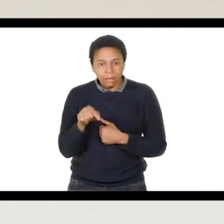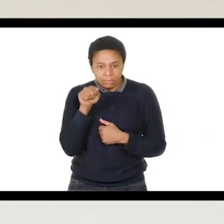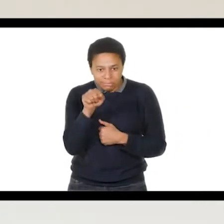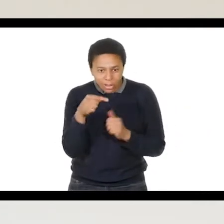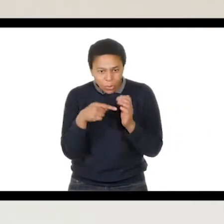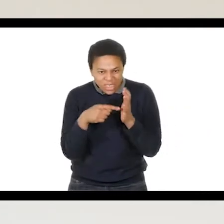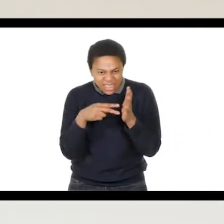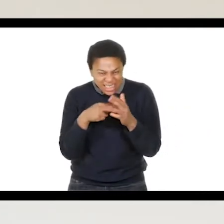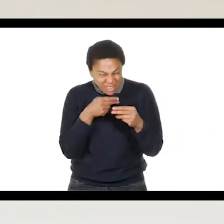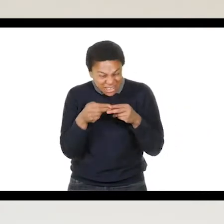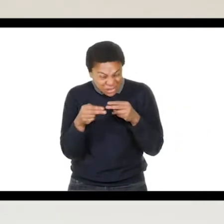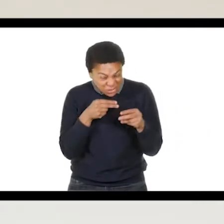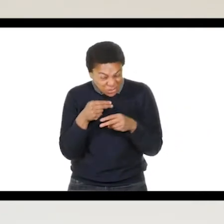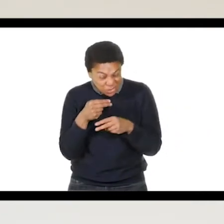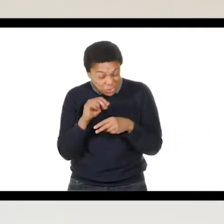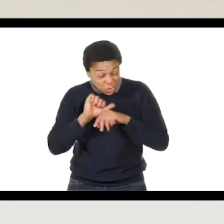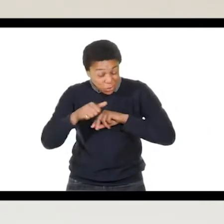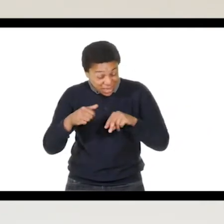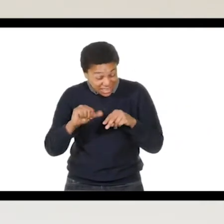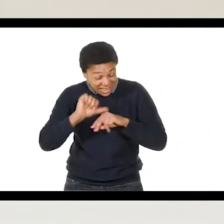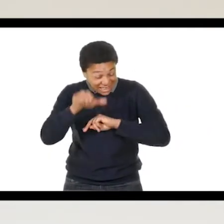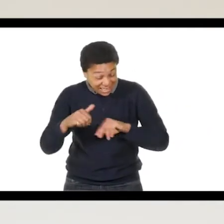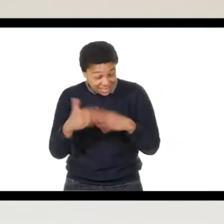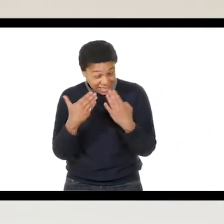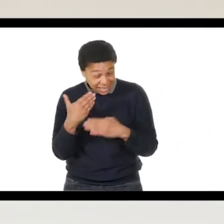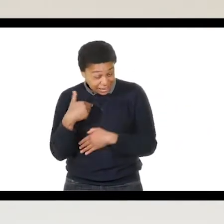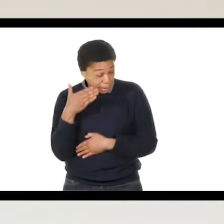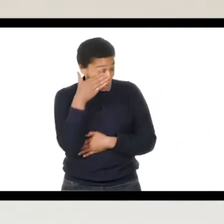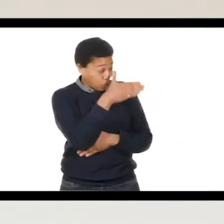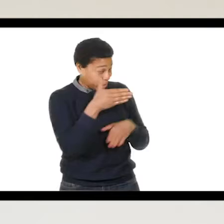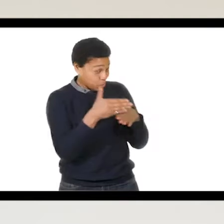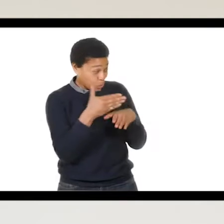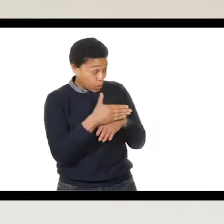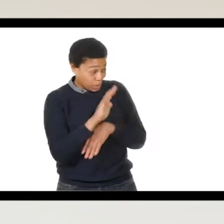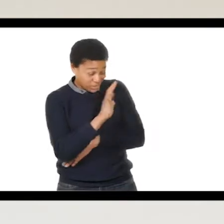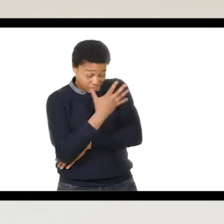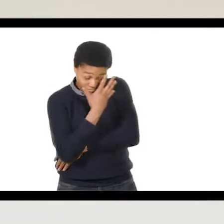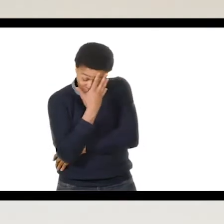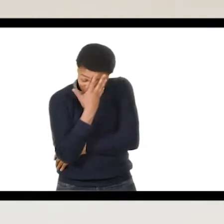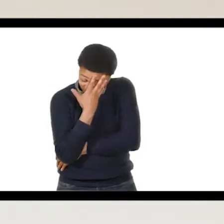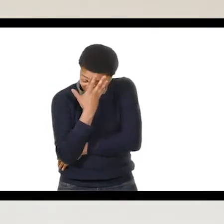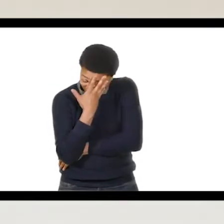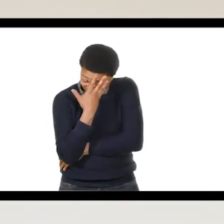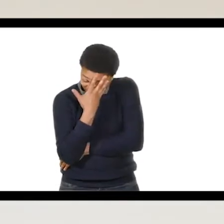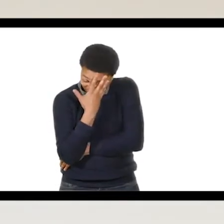And then I was on the 10 o’clock news. So the next day, when I went to work, I was not very popular.